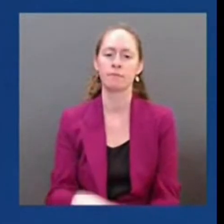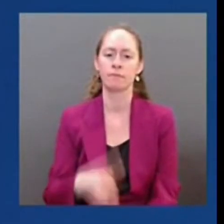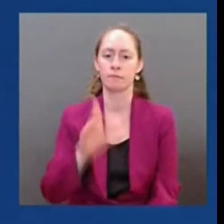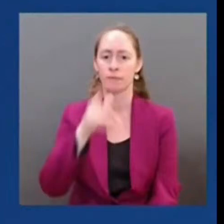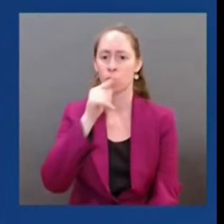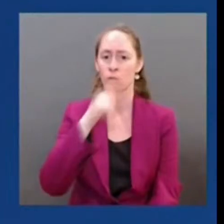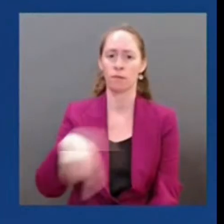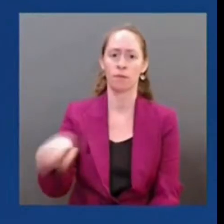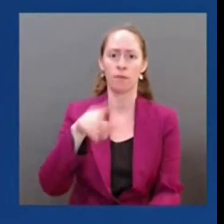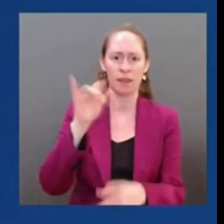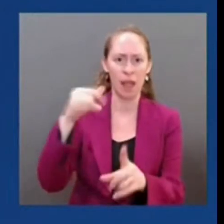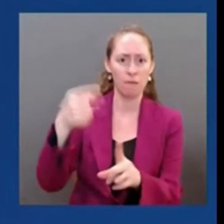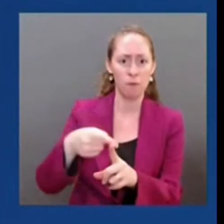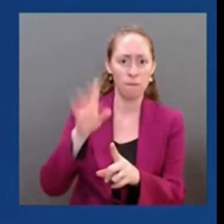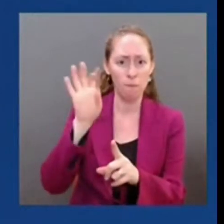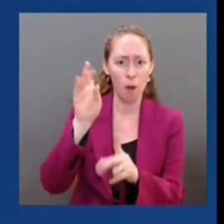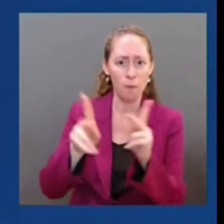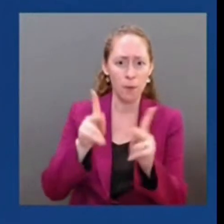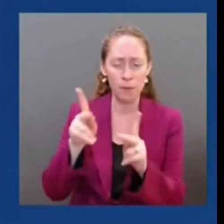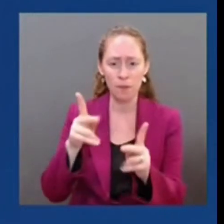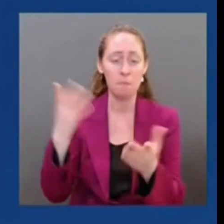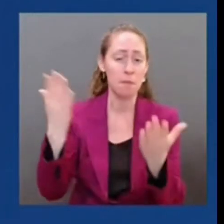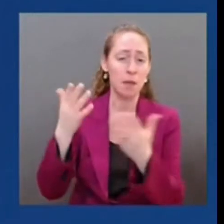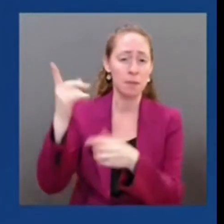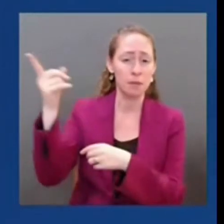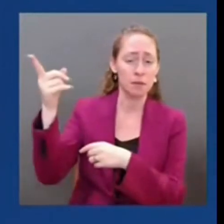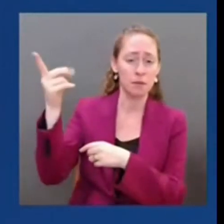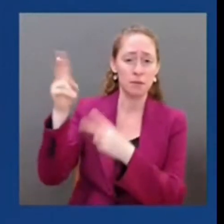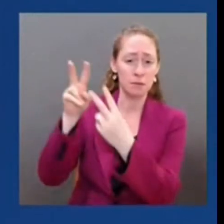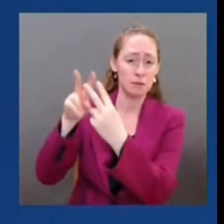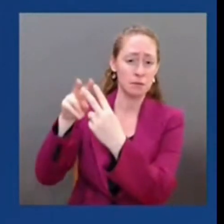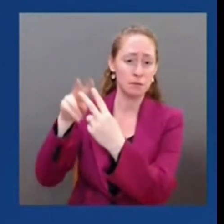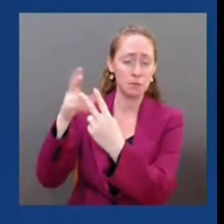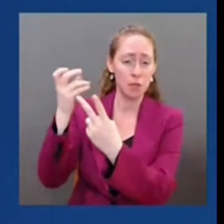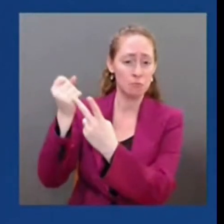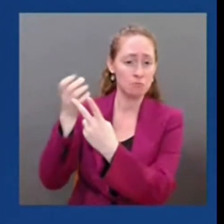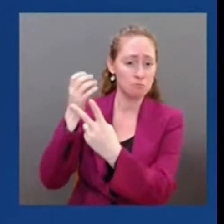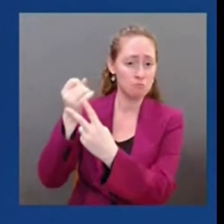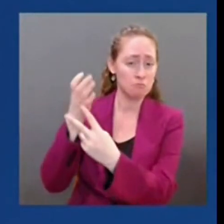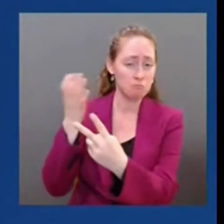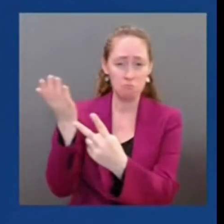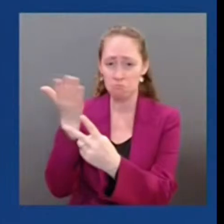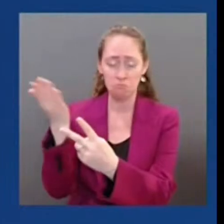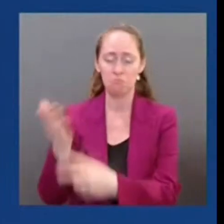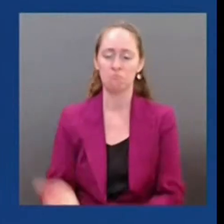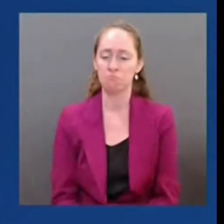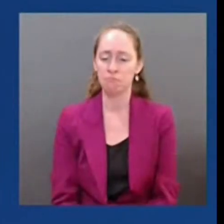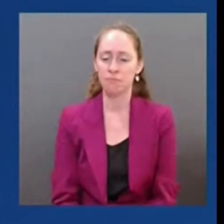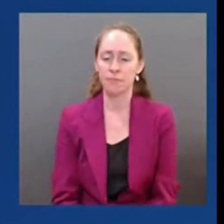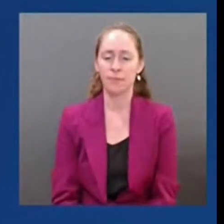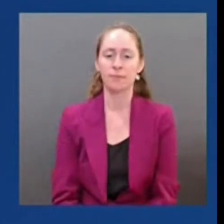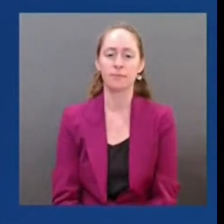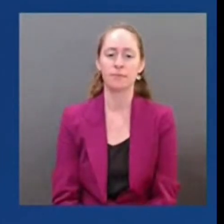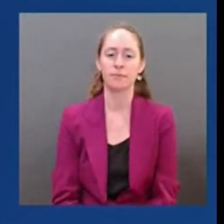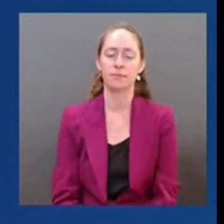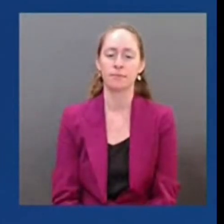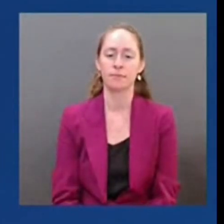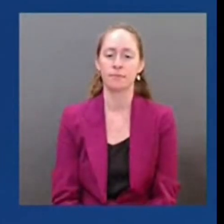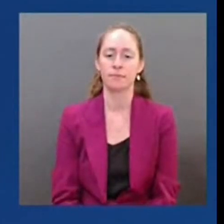CONTAGIOUS AND HOW TO ADVICE THEM, LET ME SEE IF RACHEL OR TONY HAVE ANY THOUGHTS ON THAT. RACHEL, TO YOU FIRST?